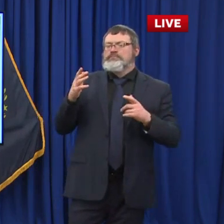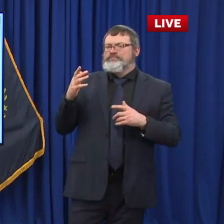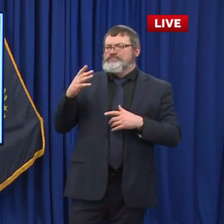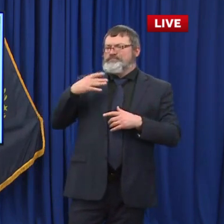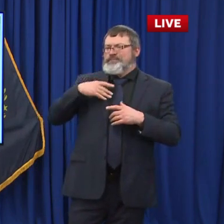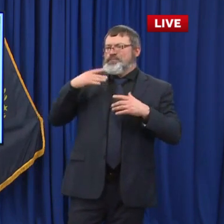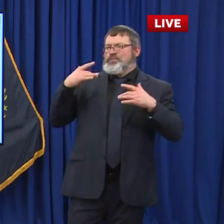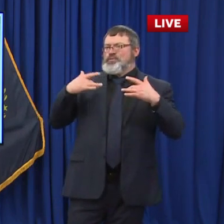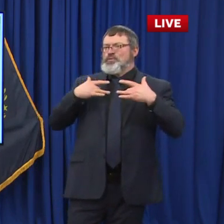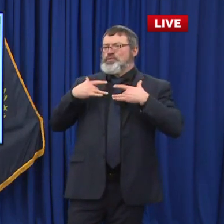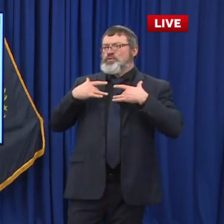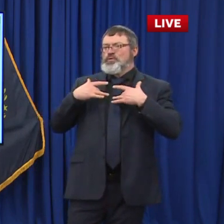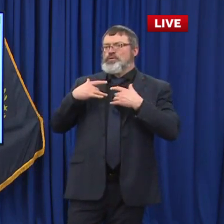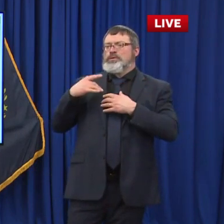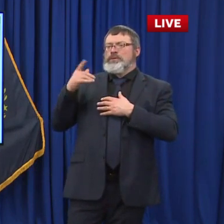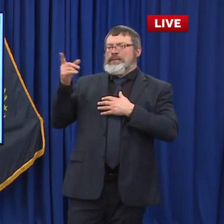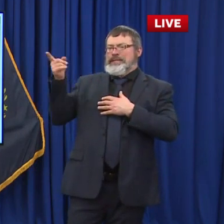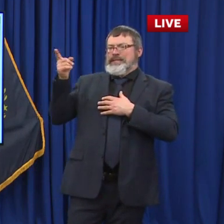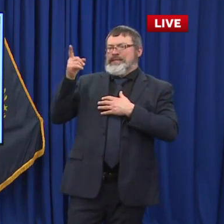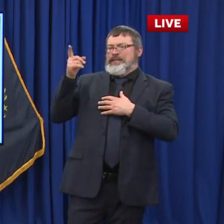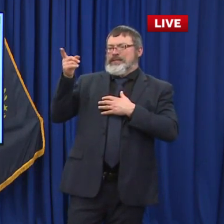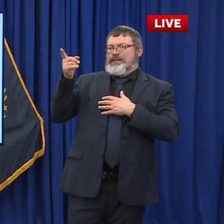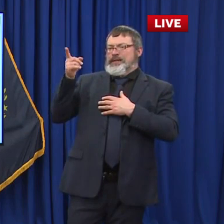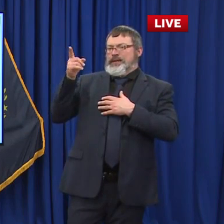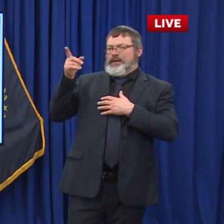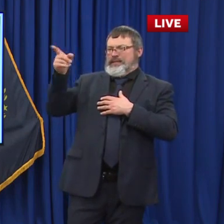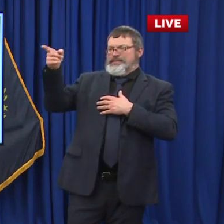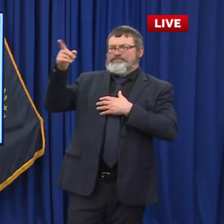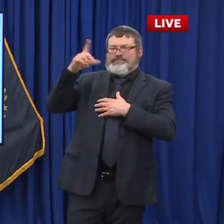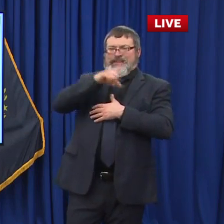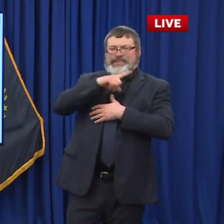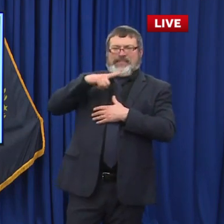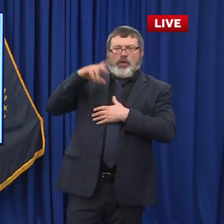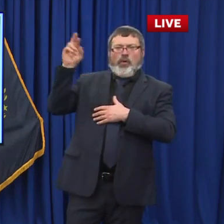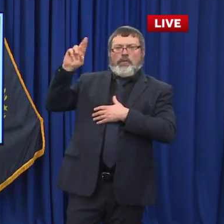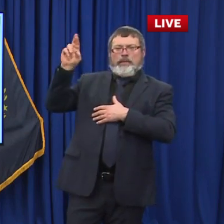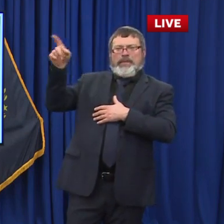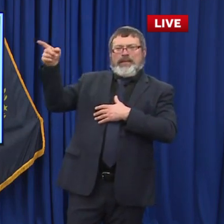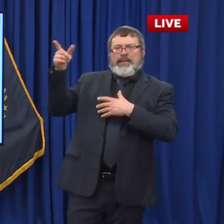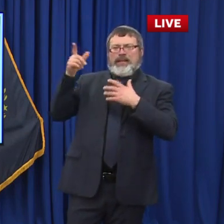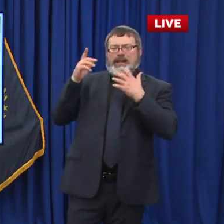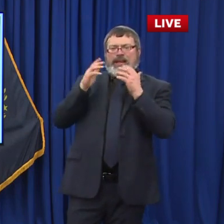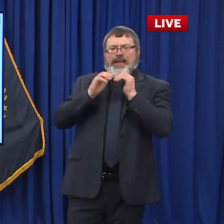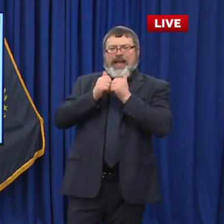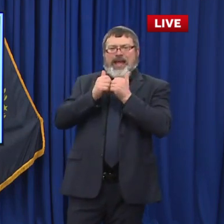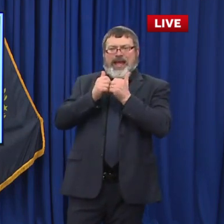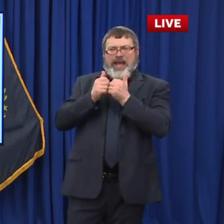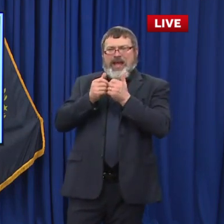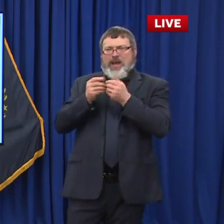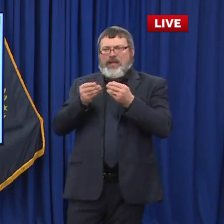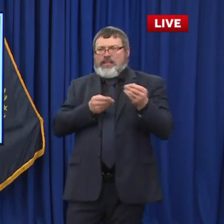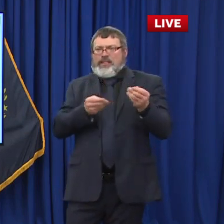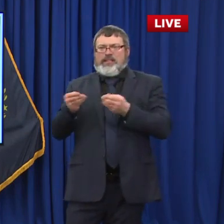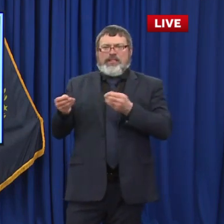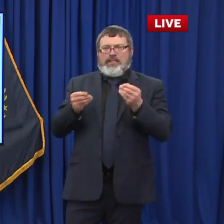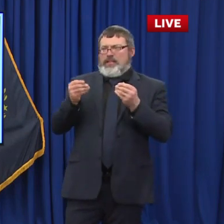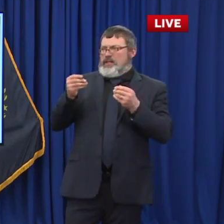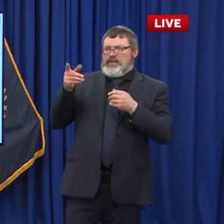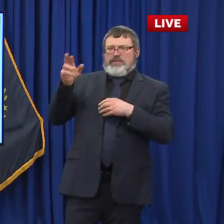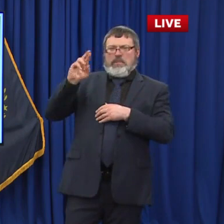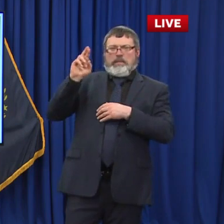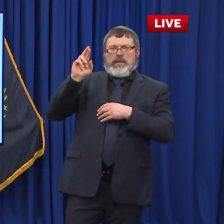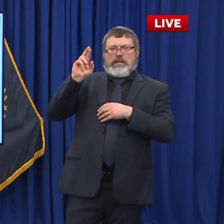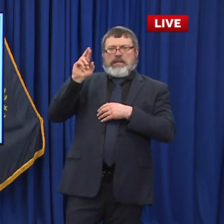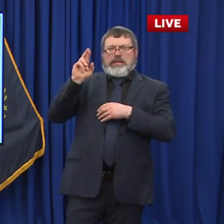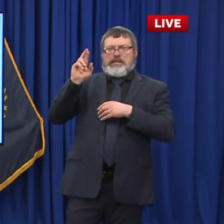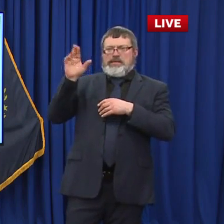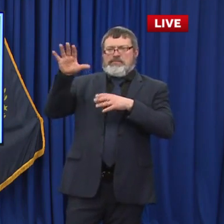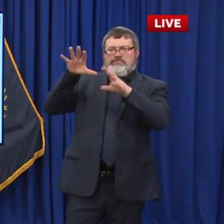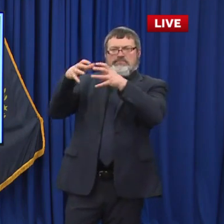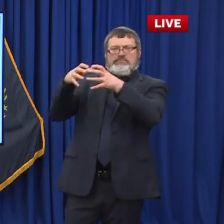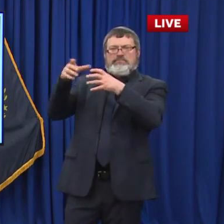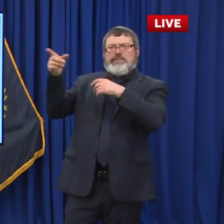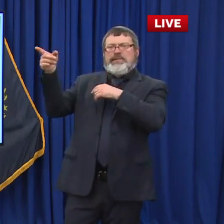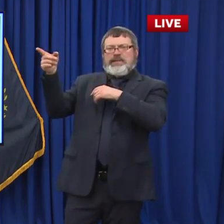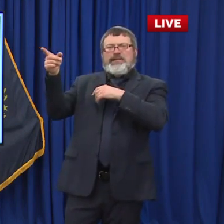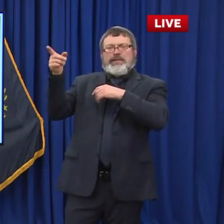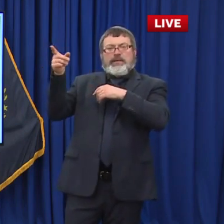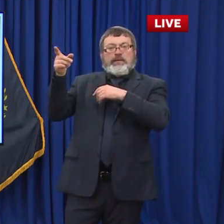YOU GOT THE QUESTIONS EARLIER FROM ANOTHER REPORTER AND PEOPLE ARE UNHAPPY WITH THE GENERAL STATE OF THE REPUBLICAN PARTY HERE IN NEW HAMPSHIRE FORMER TWO-TERM, NEW HAMPSHIRE PARTY